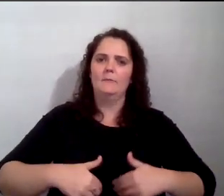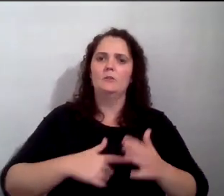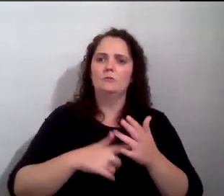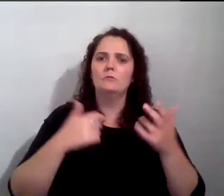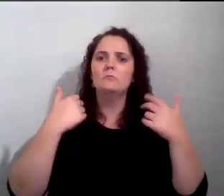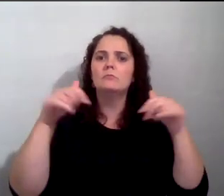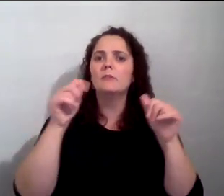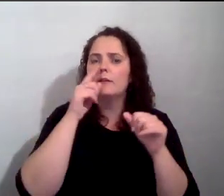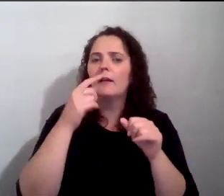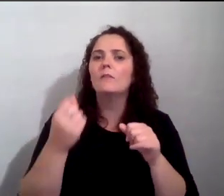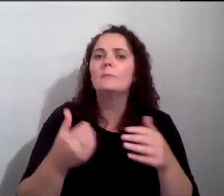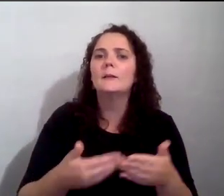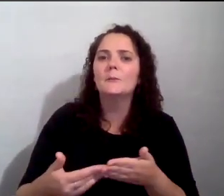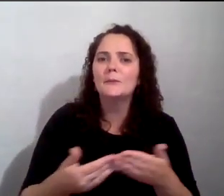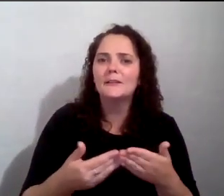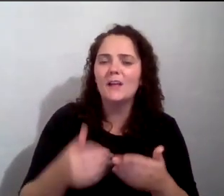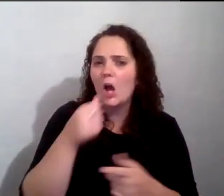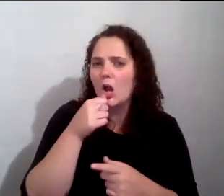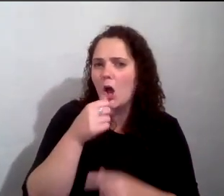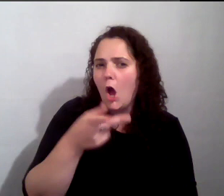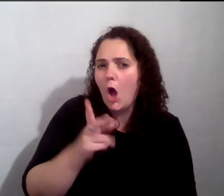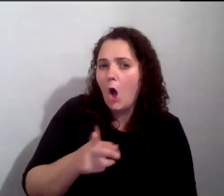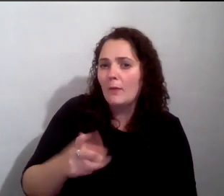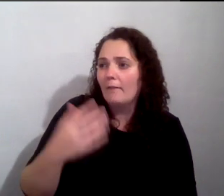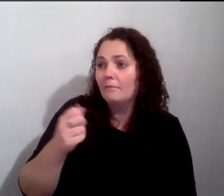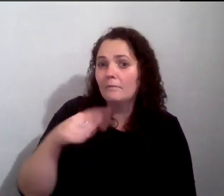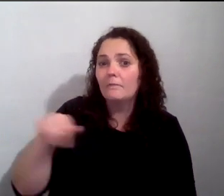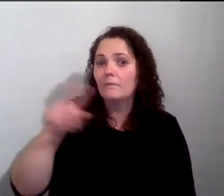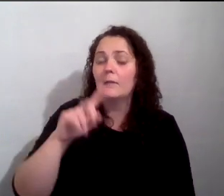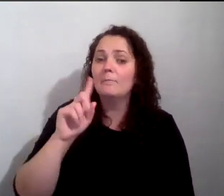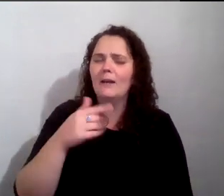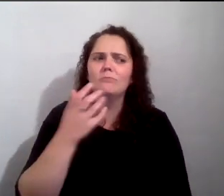order to be able to have babies. It's a really really common but